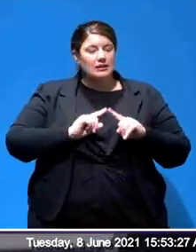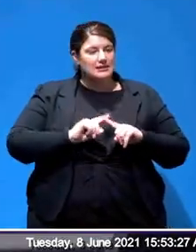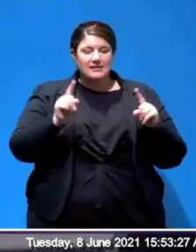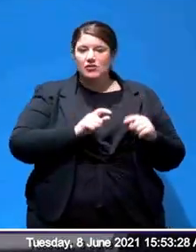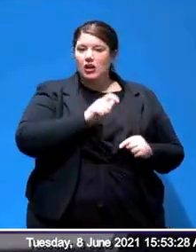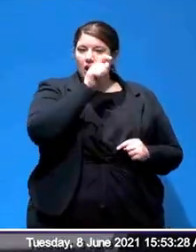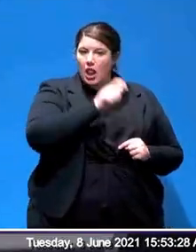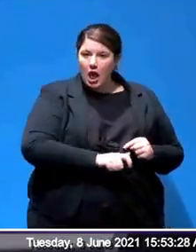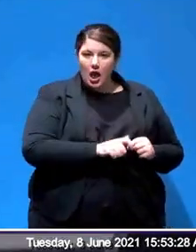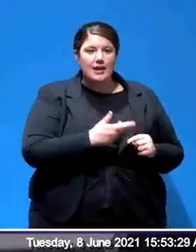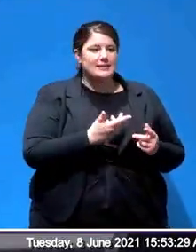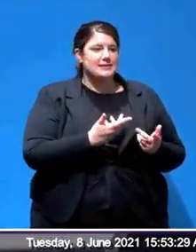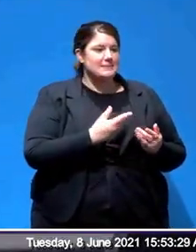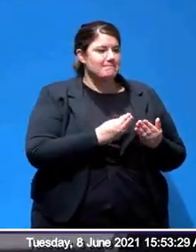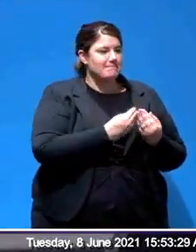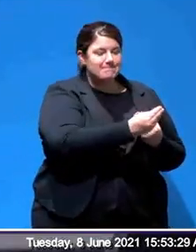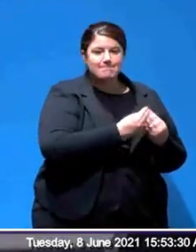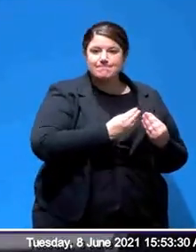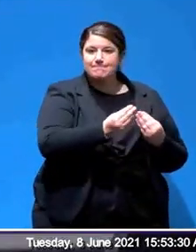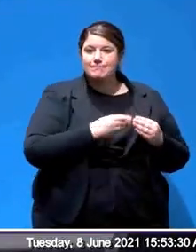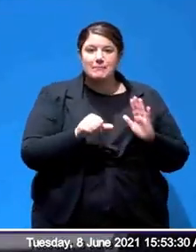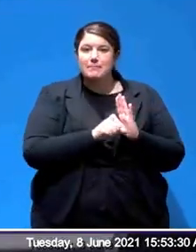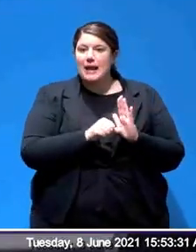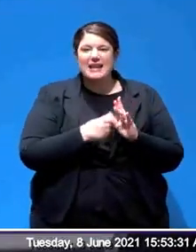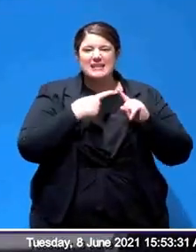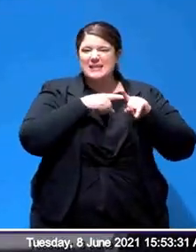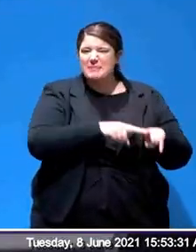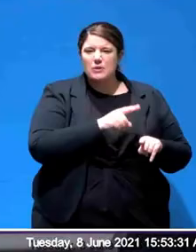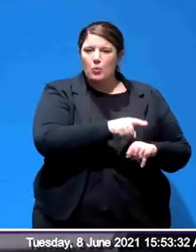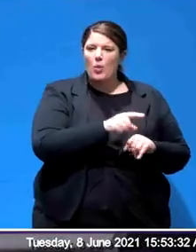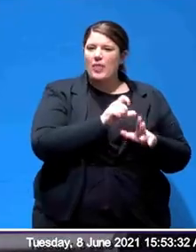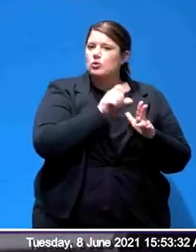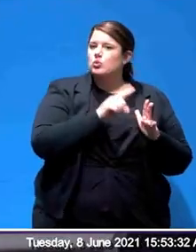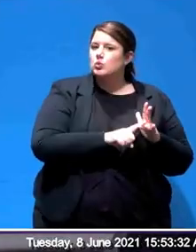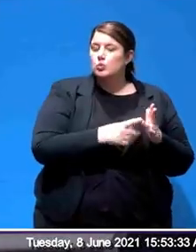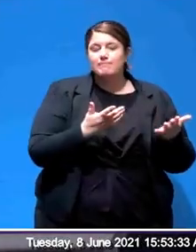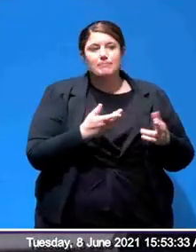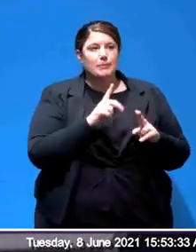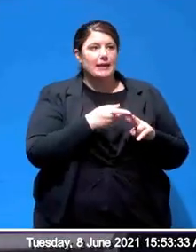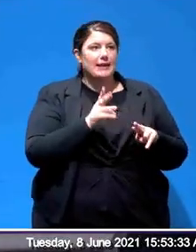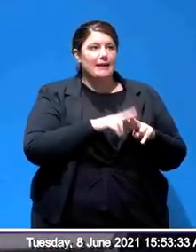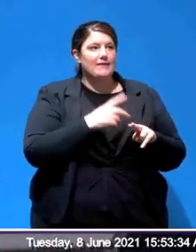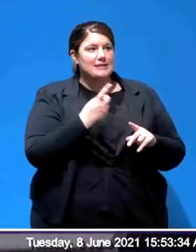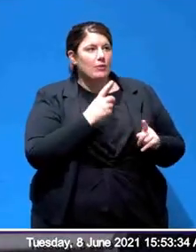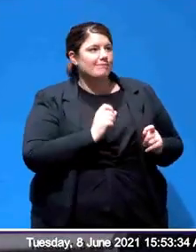what activities they were taking part in. For instance, if somebody went out to ---